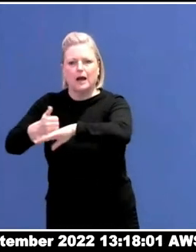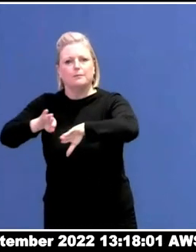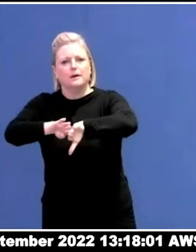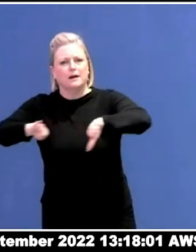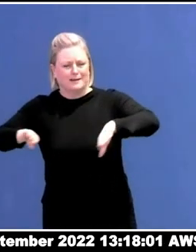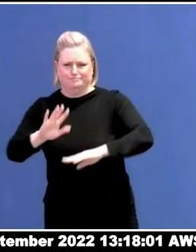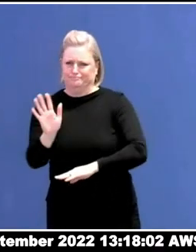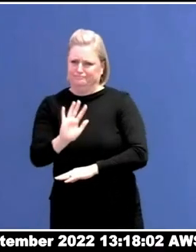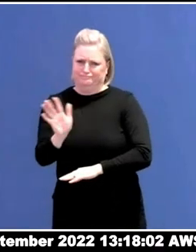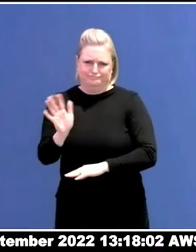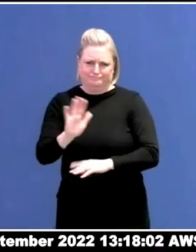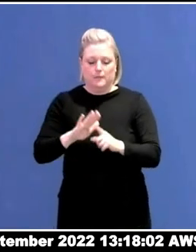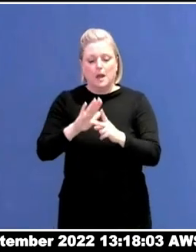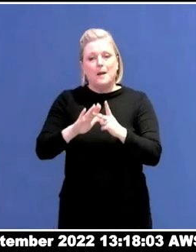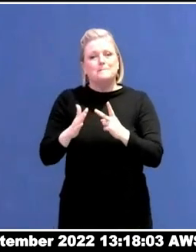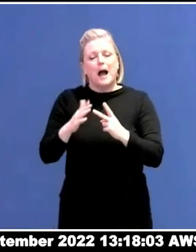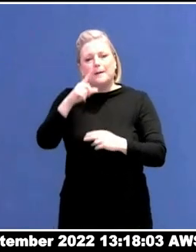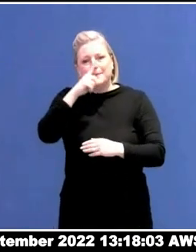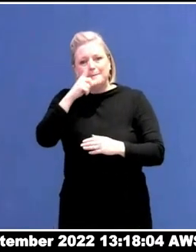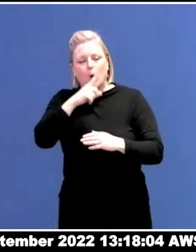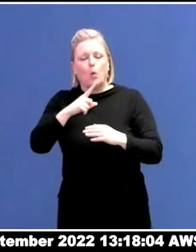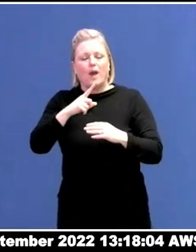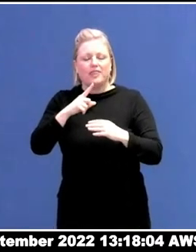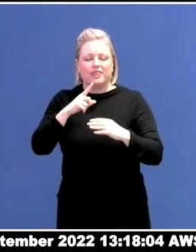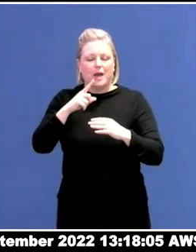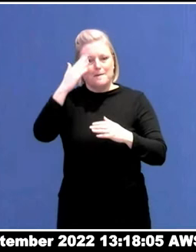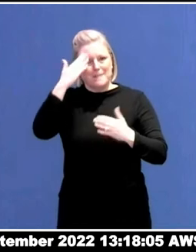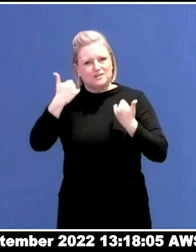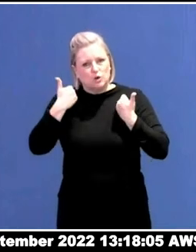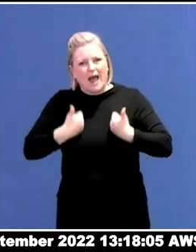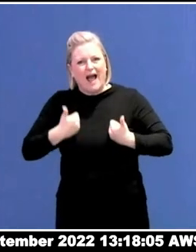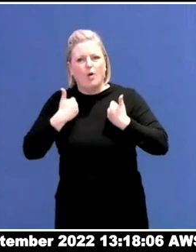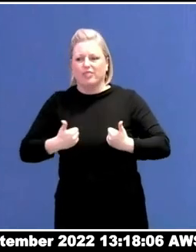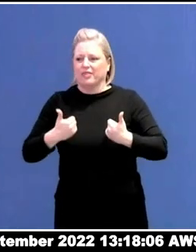disabilities, mental health conditions, or cognitive disabilities being diverted to